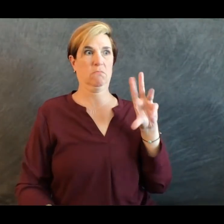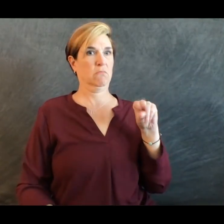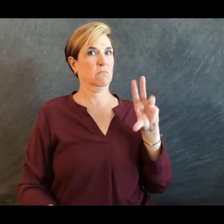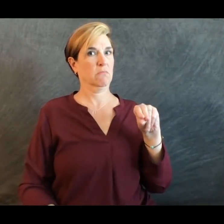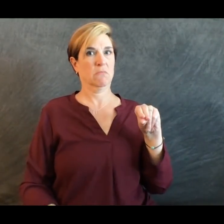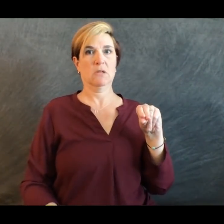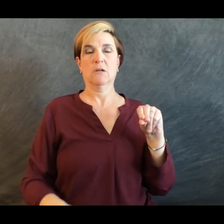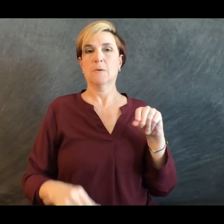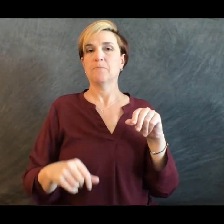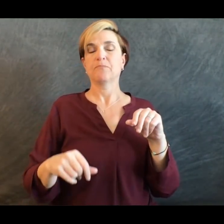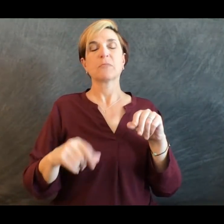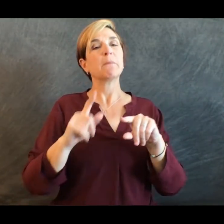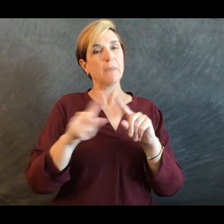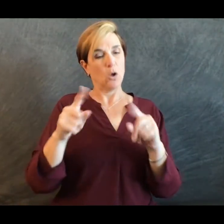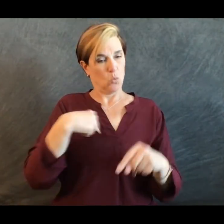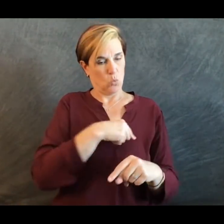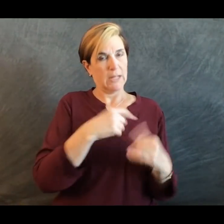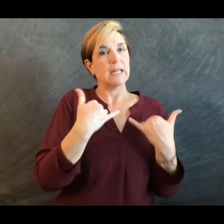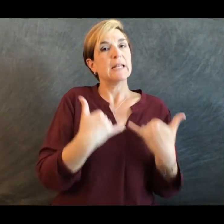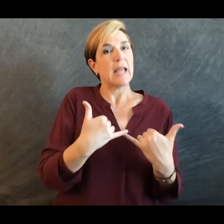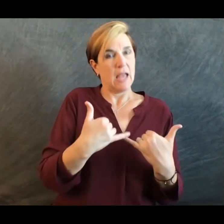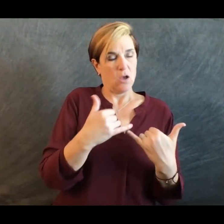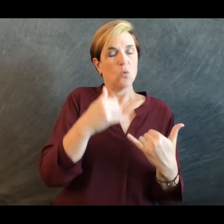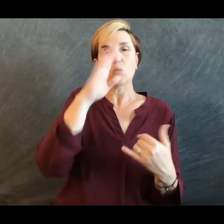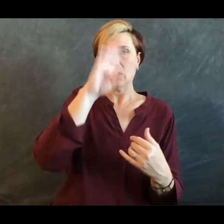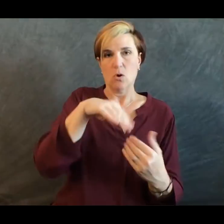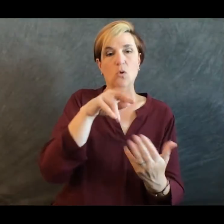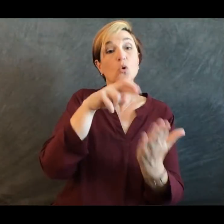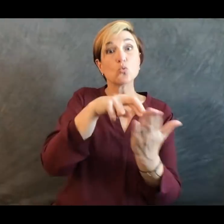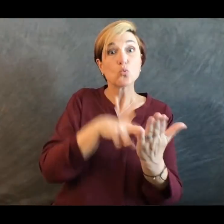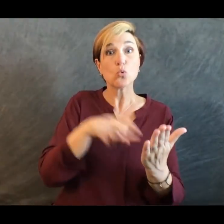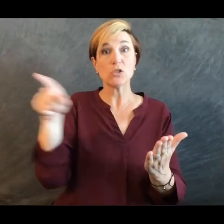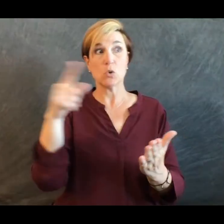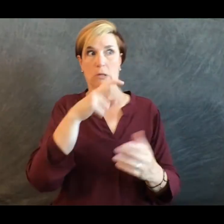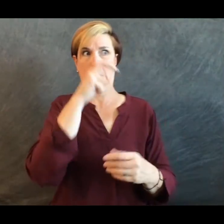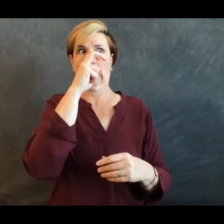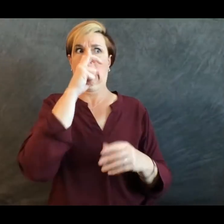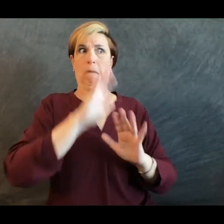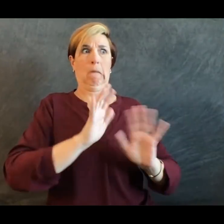I have worked on this certified providers and suppliers who follow FDI